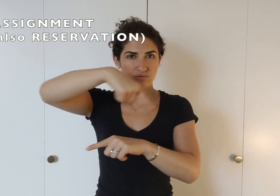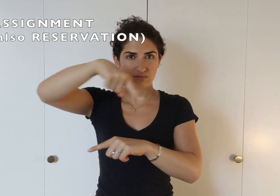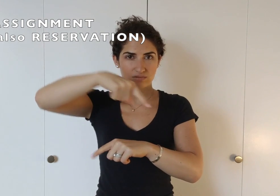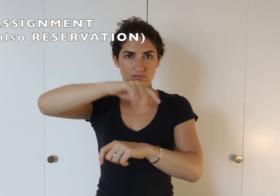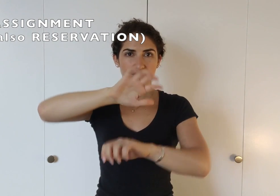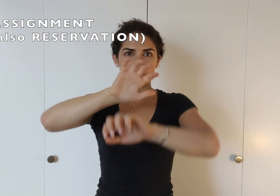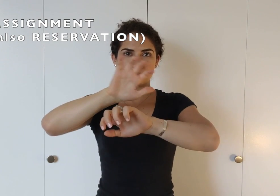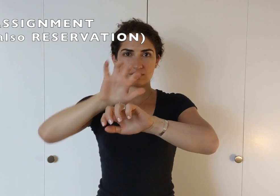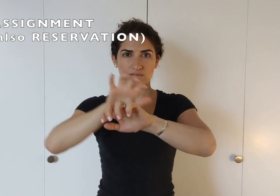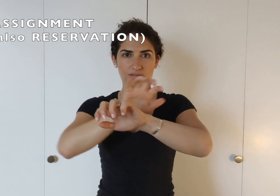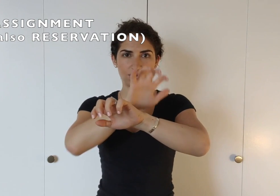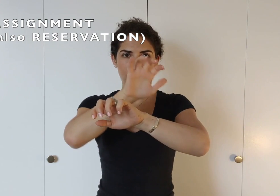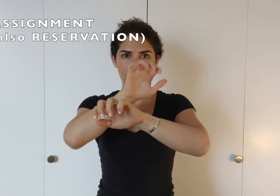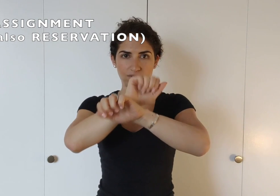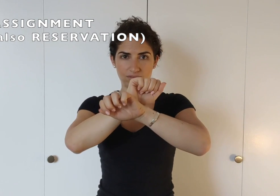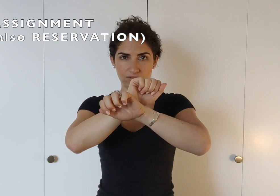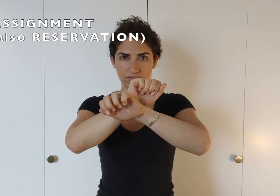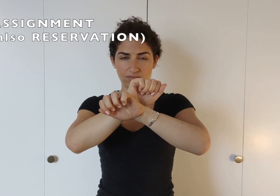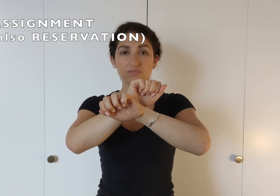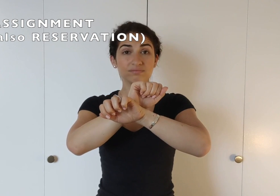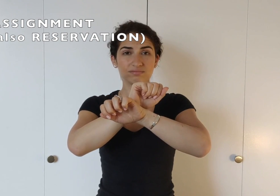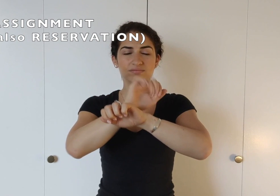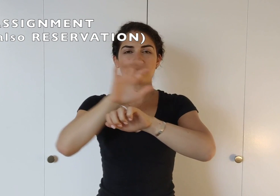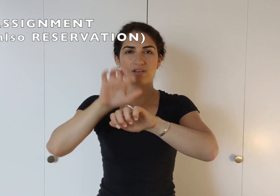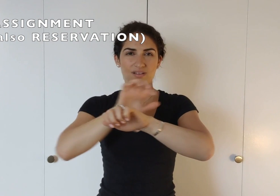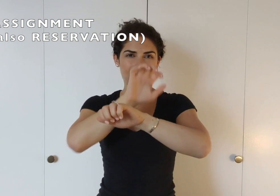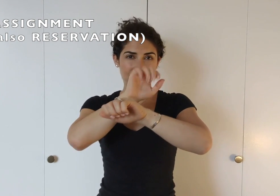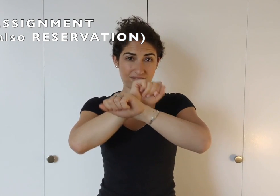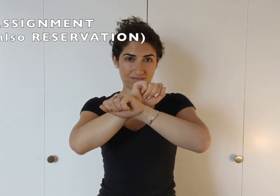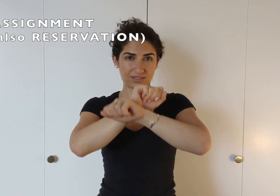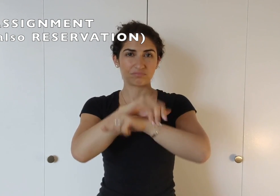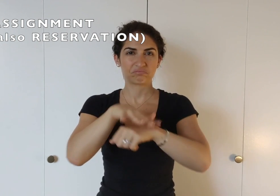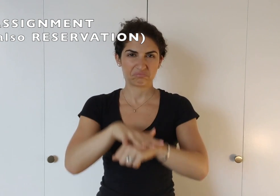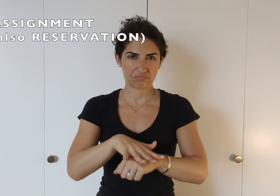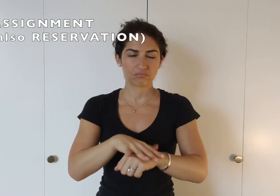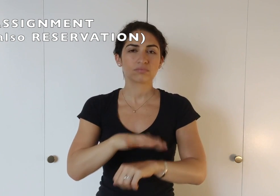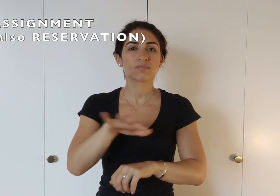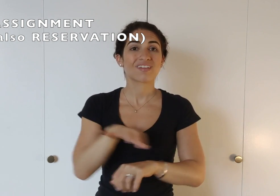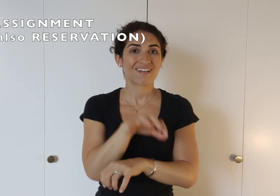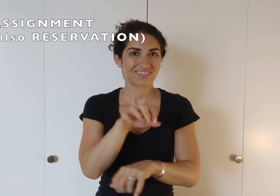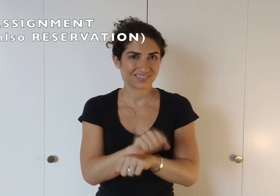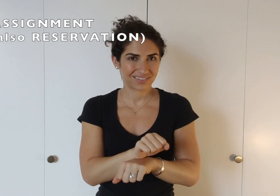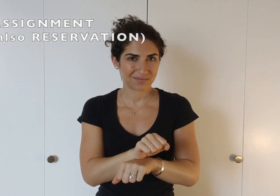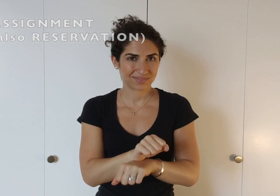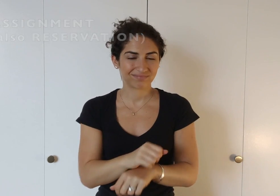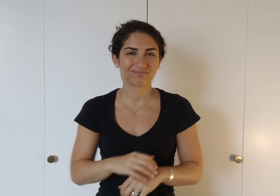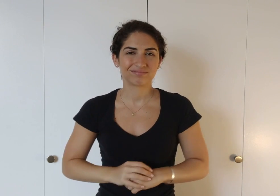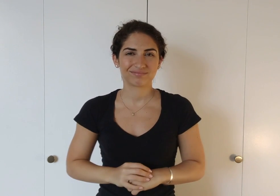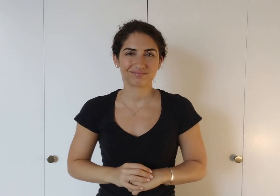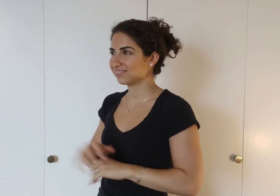The five (or fist) handshape circles and lands on the opposite wrist. ASSIGNMENT.